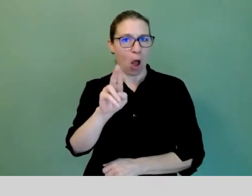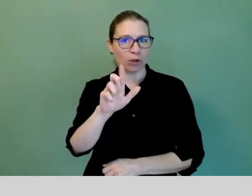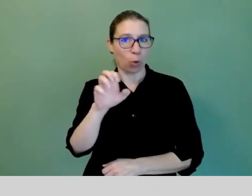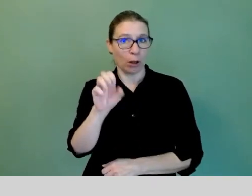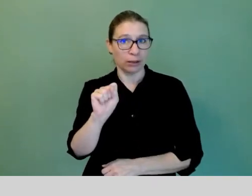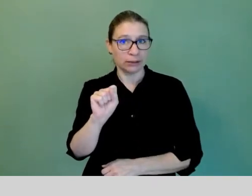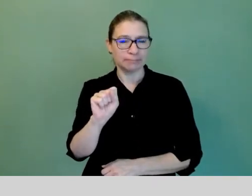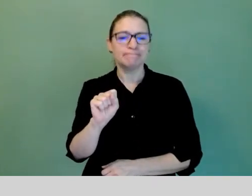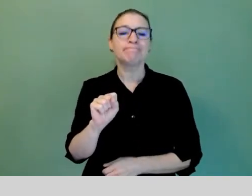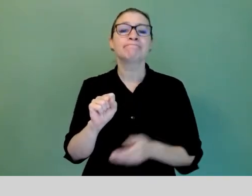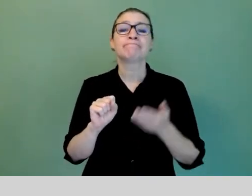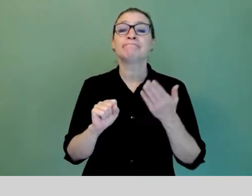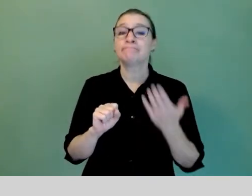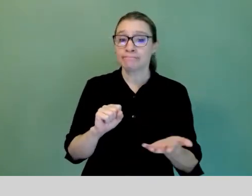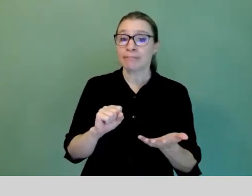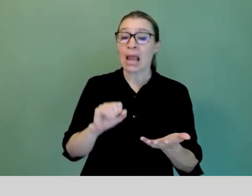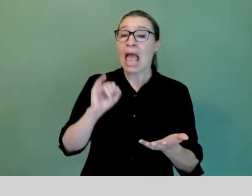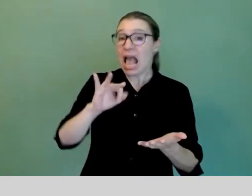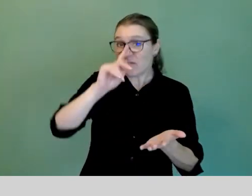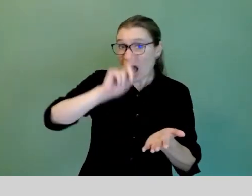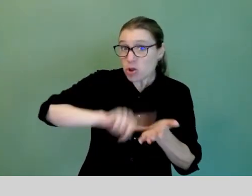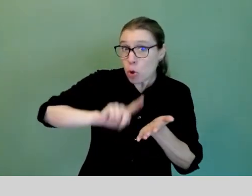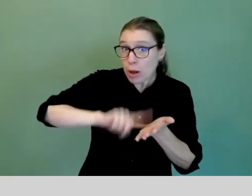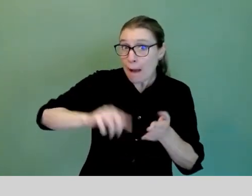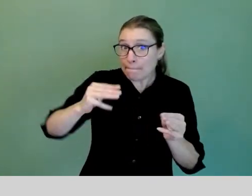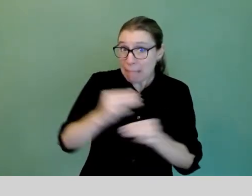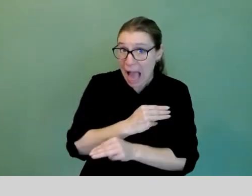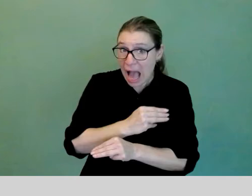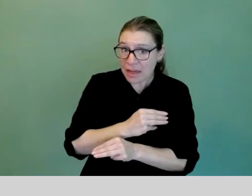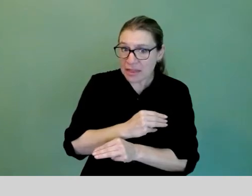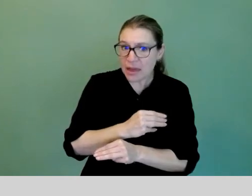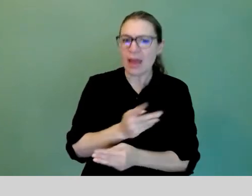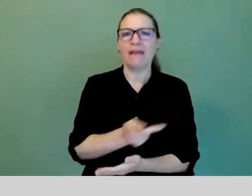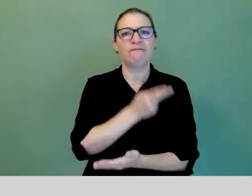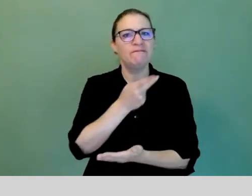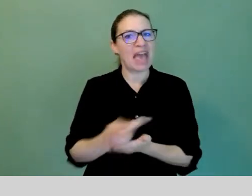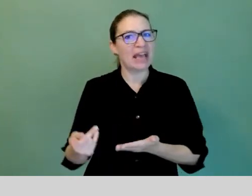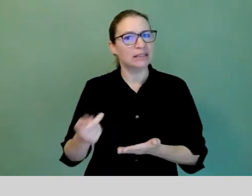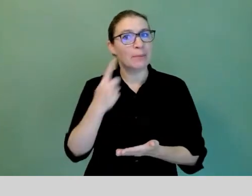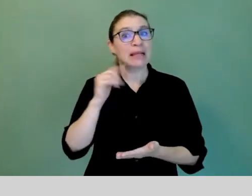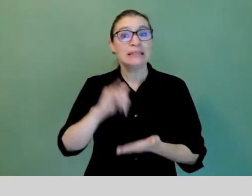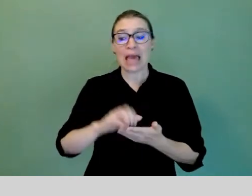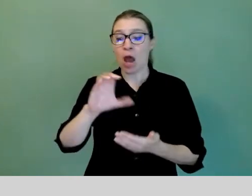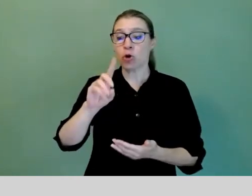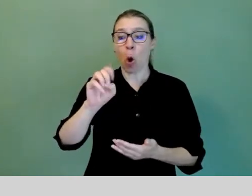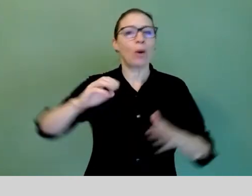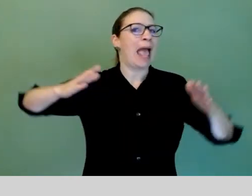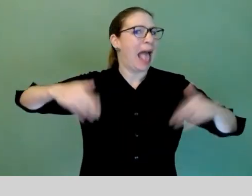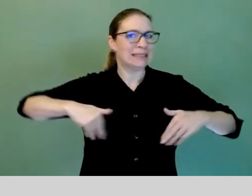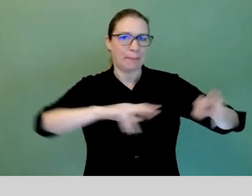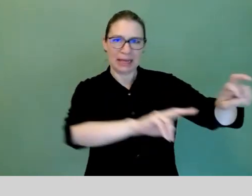if I look up math in sys.modules, then it fails because this code hasn't yet imported math anywhere.